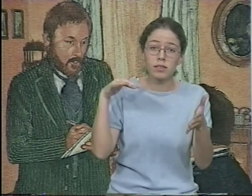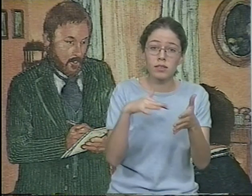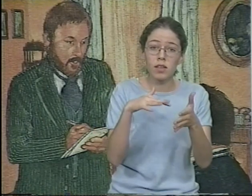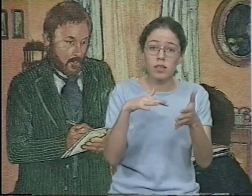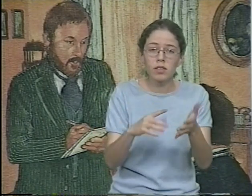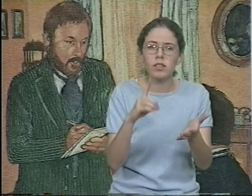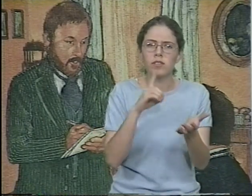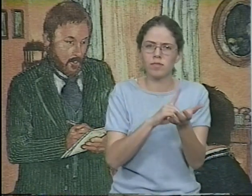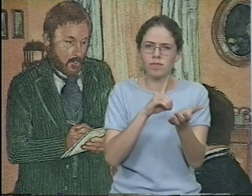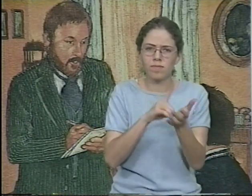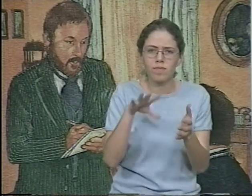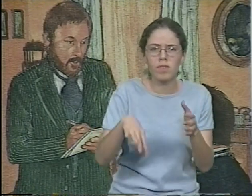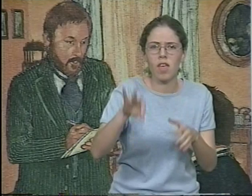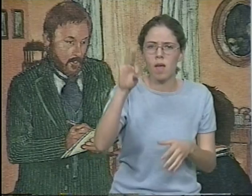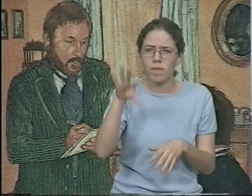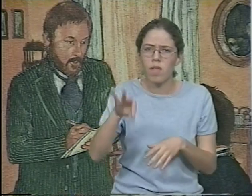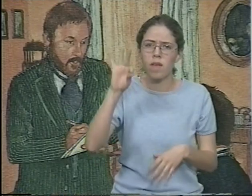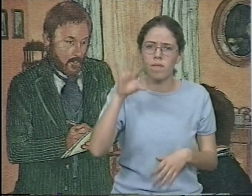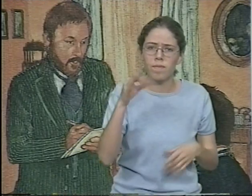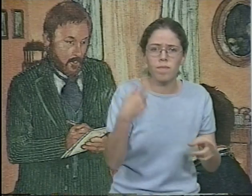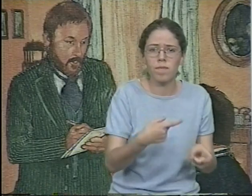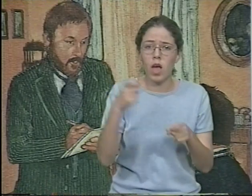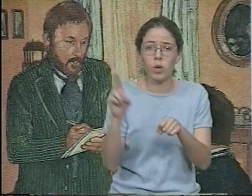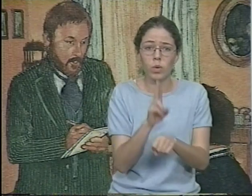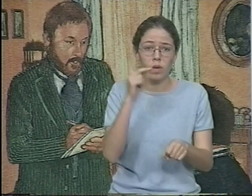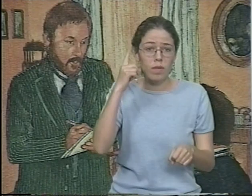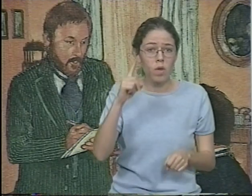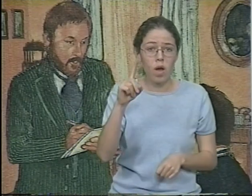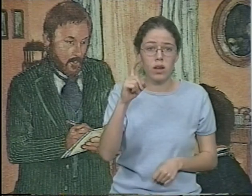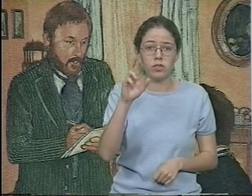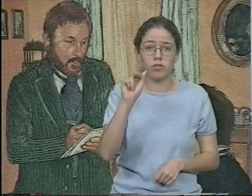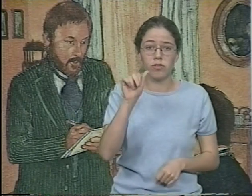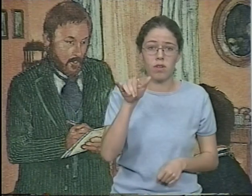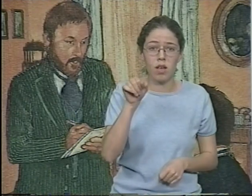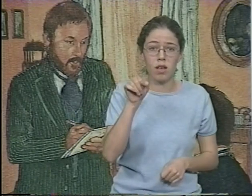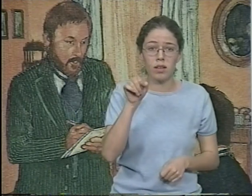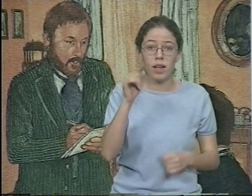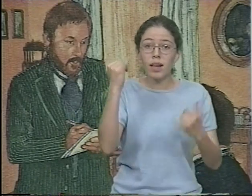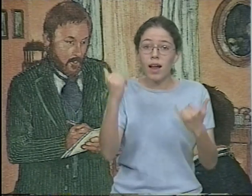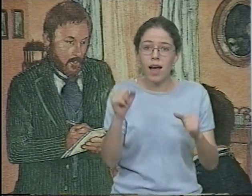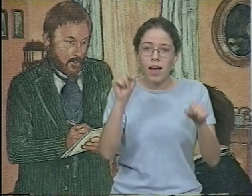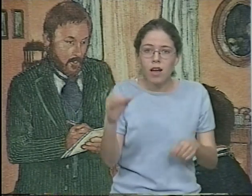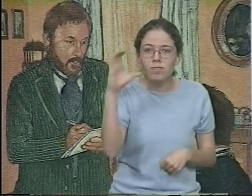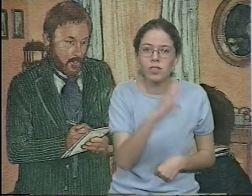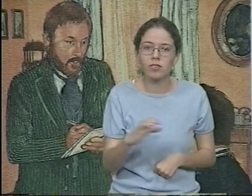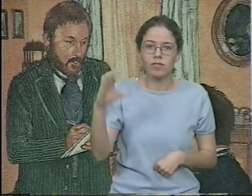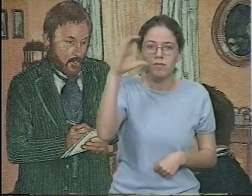papers published describing those studies. Doctors found immediate uses for X rays.